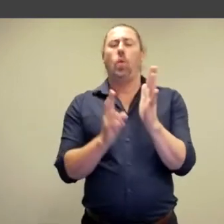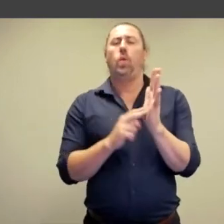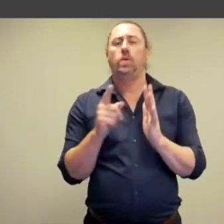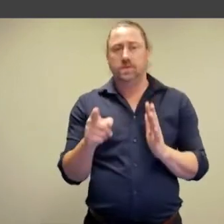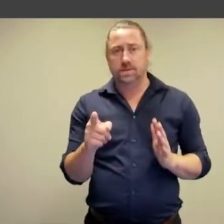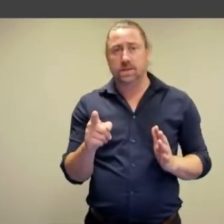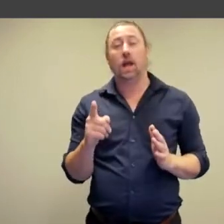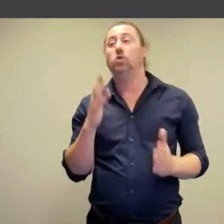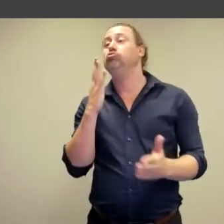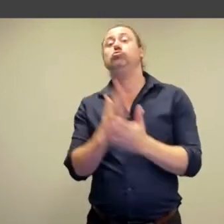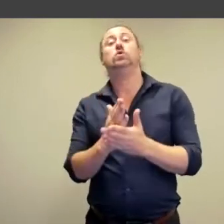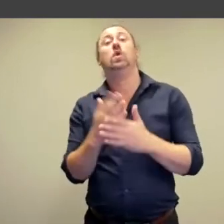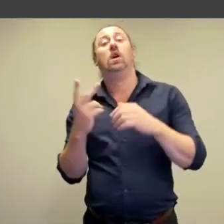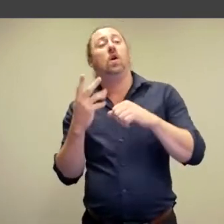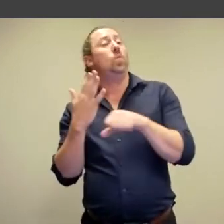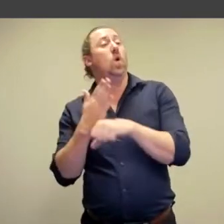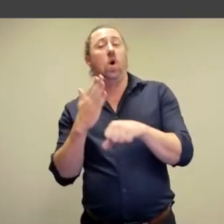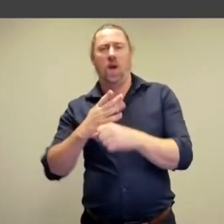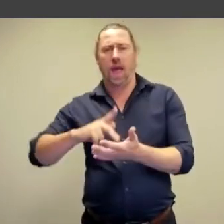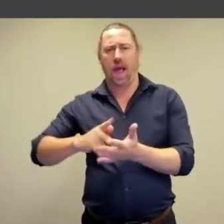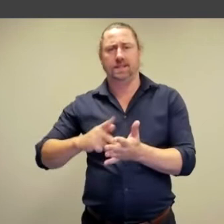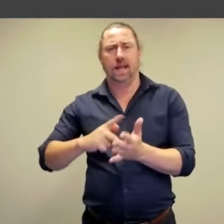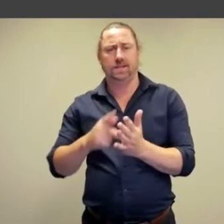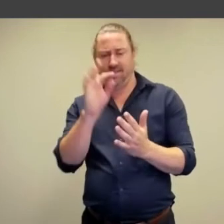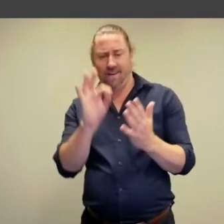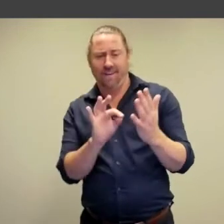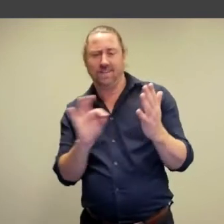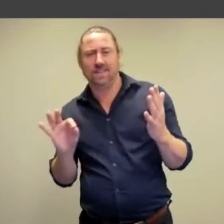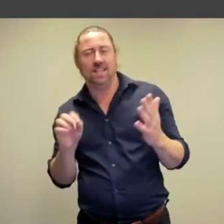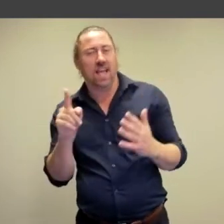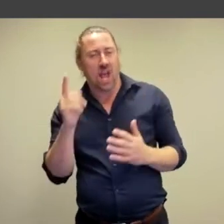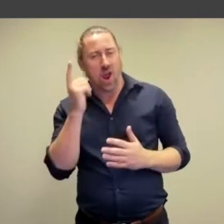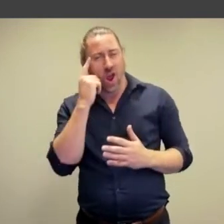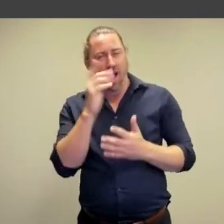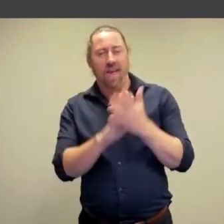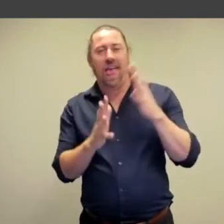architect so he has a kind of strong